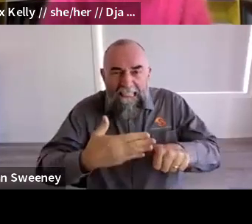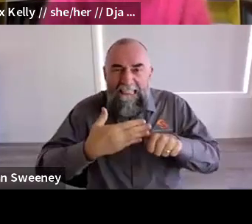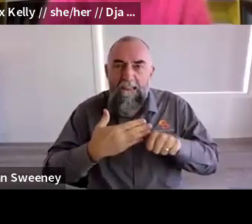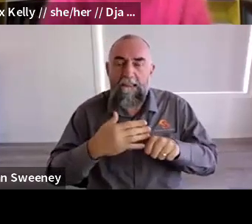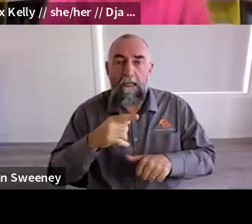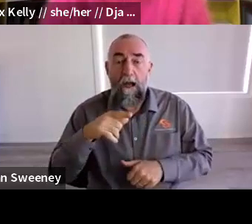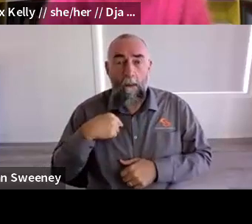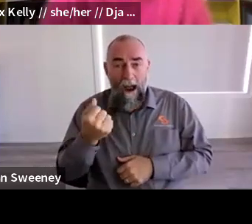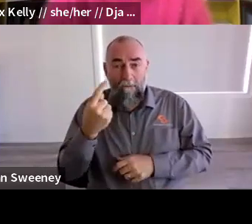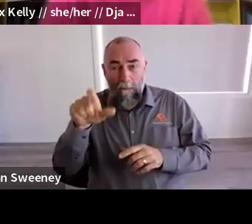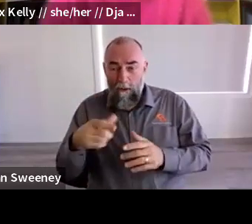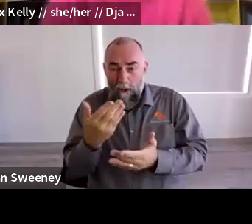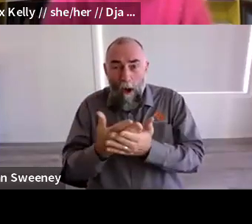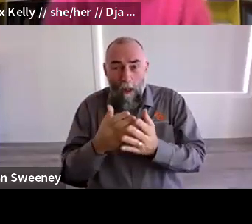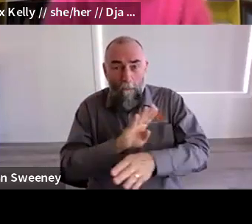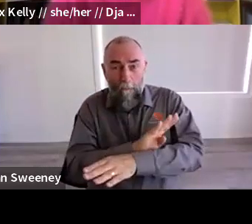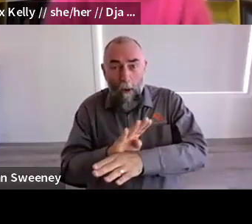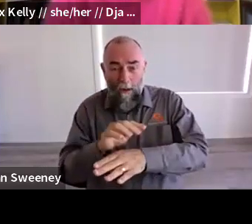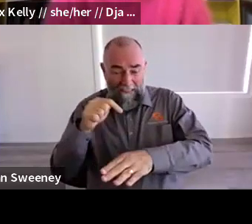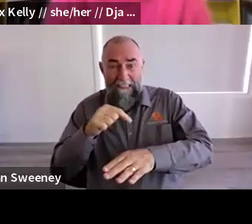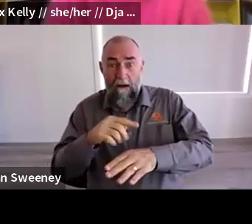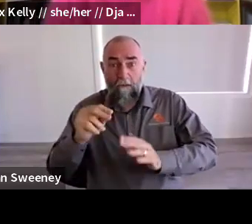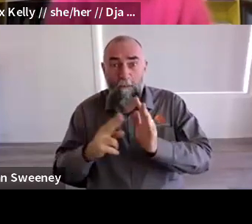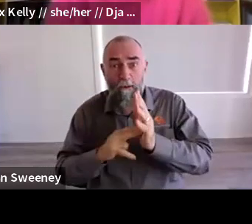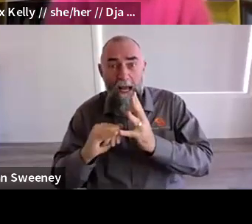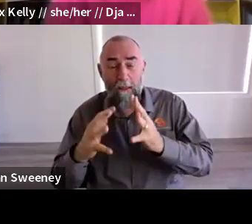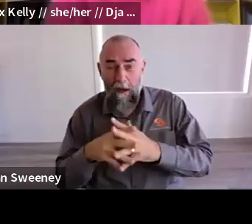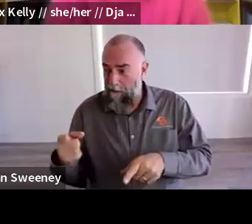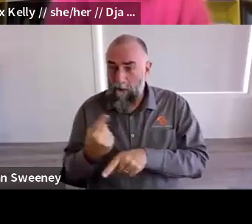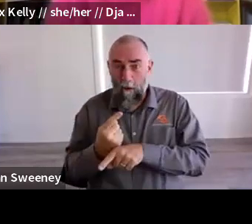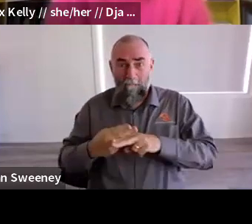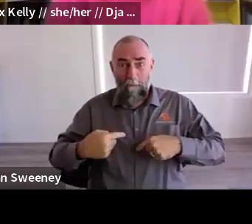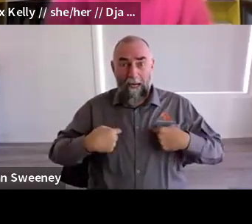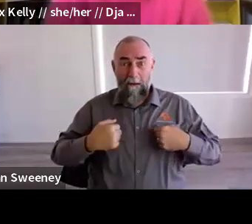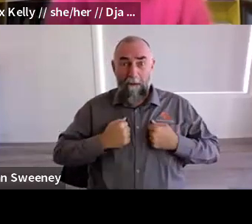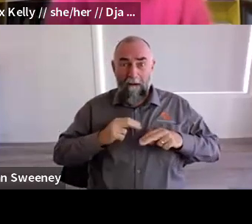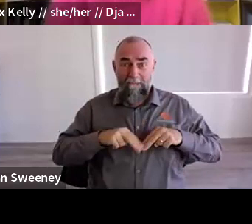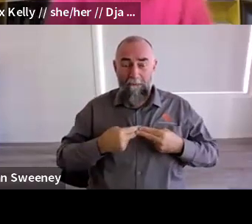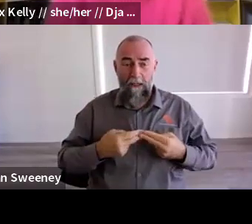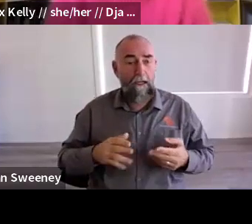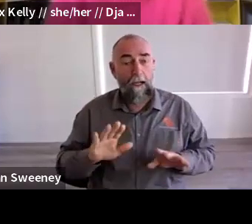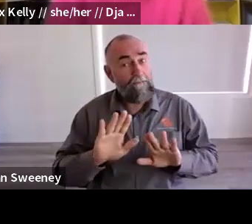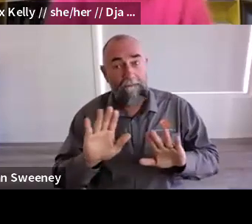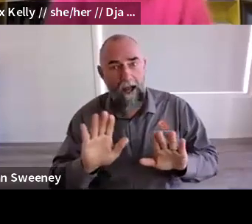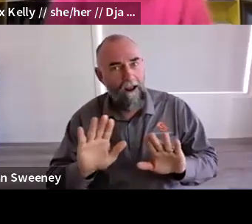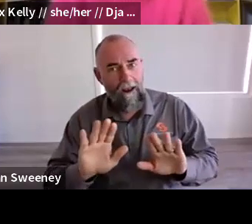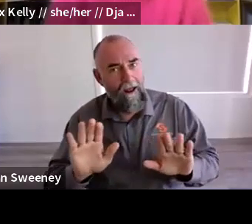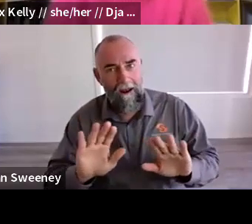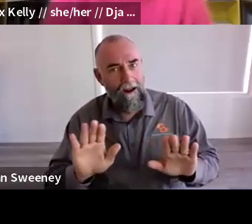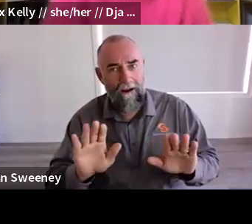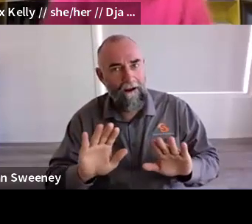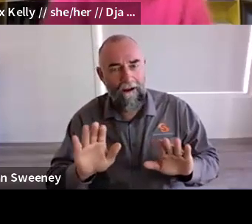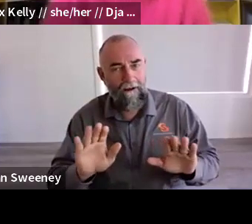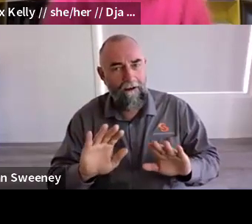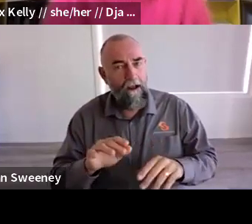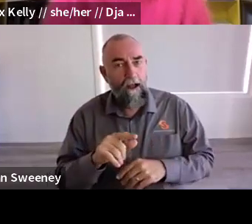Indigenous people. There's one lady but she's from New South Wales, so she